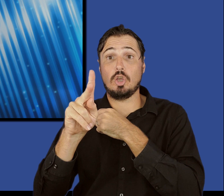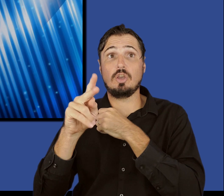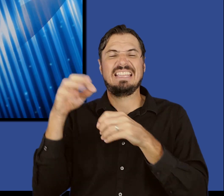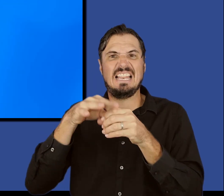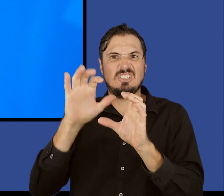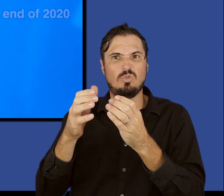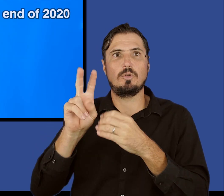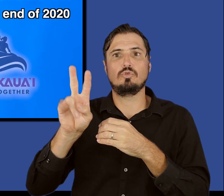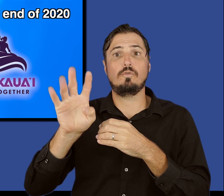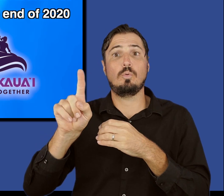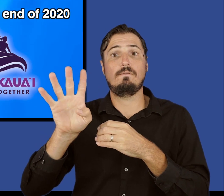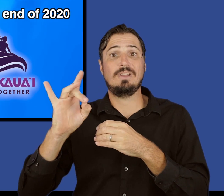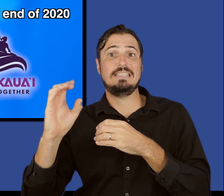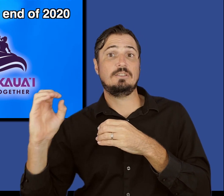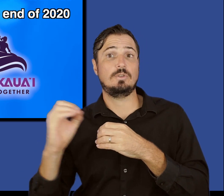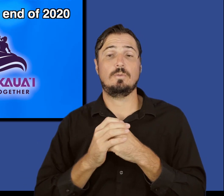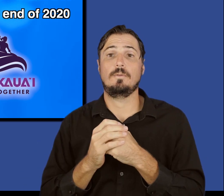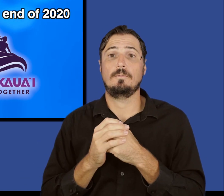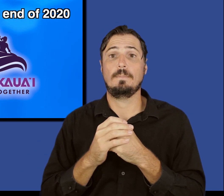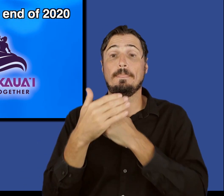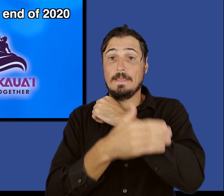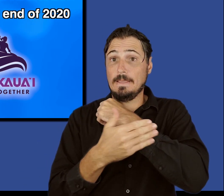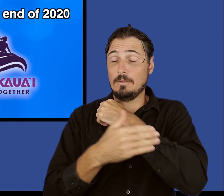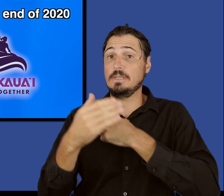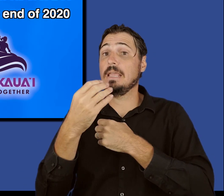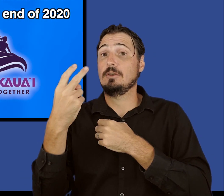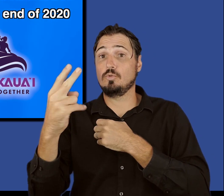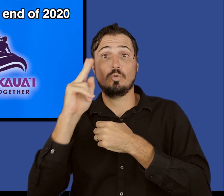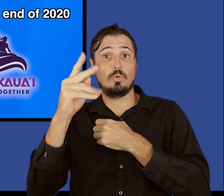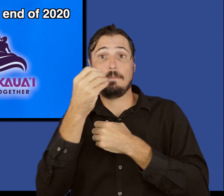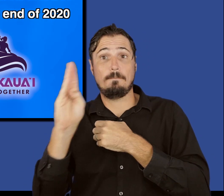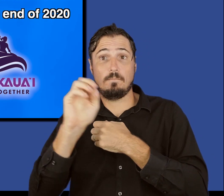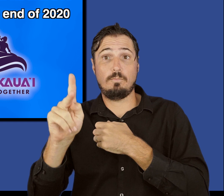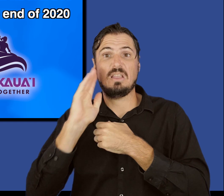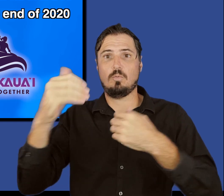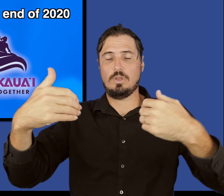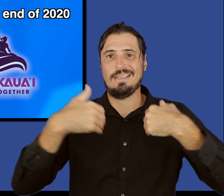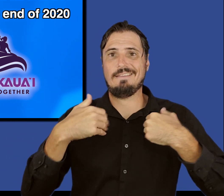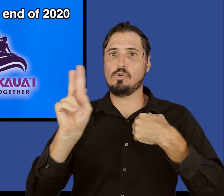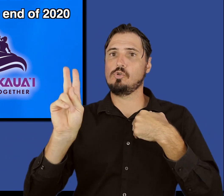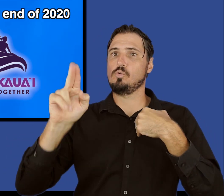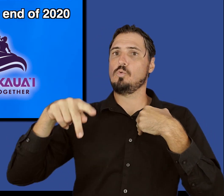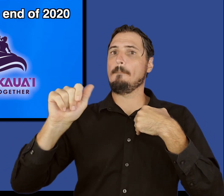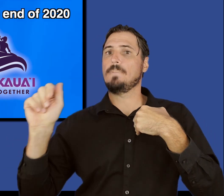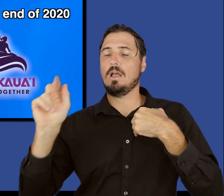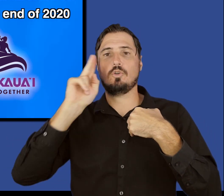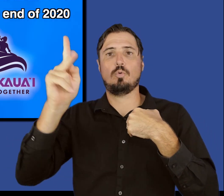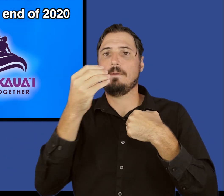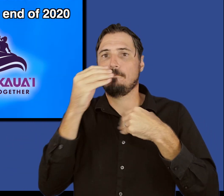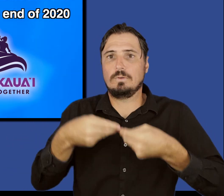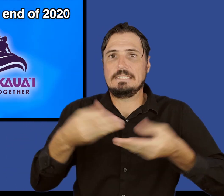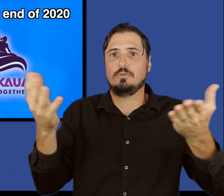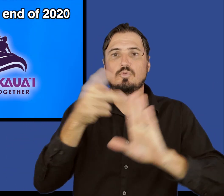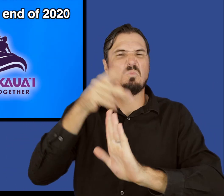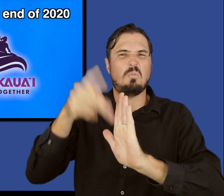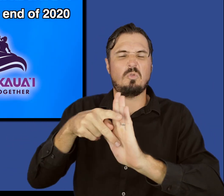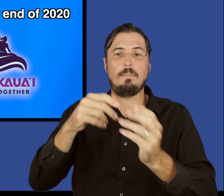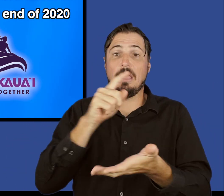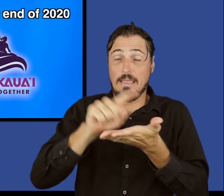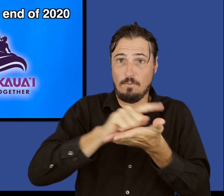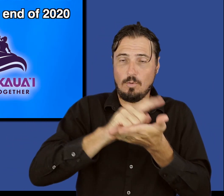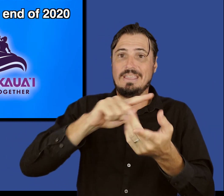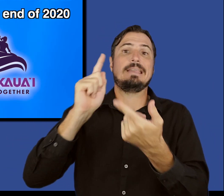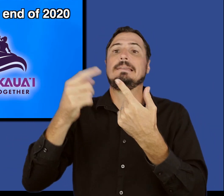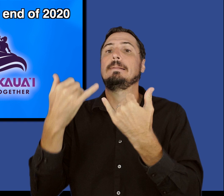The county and the two Kaua`i food banks are conducting the Kupaa Kauai food distributions every week through the end of the year for food-insecure individuals and families